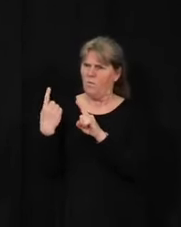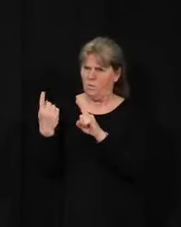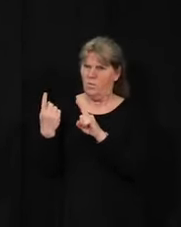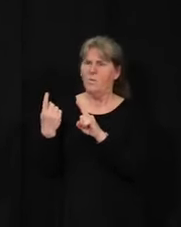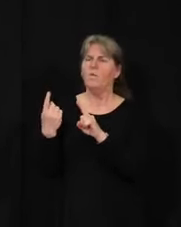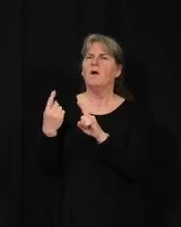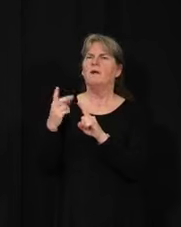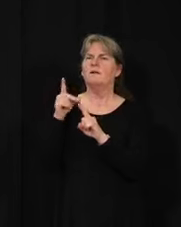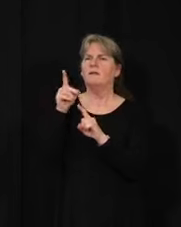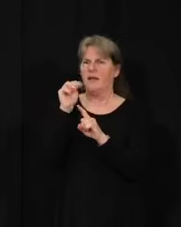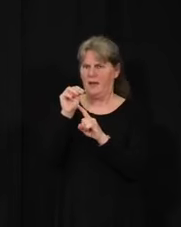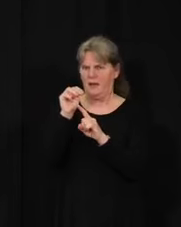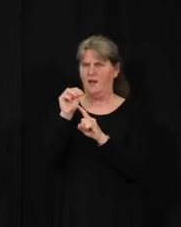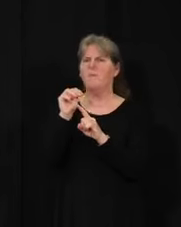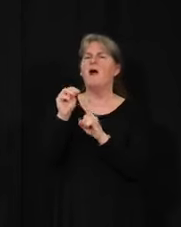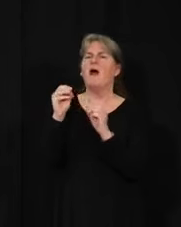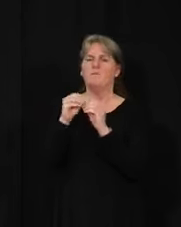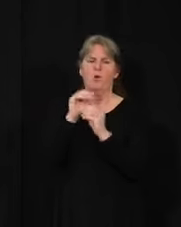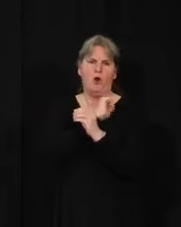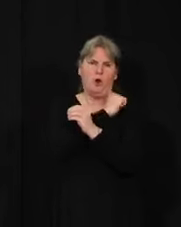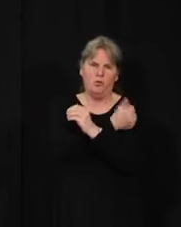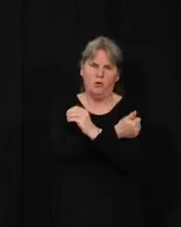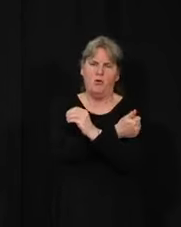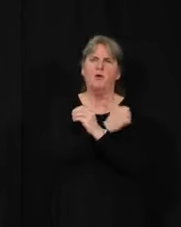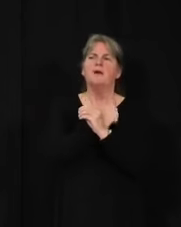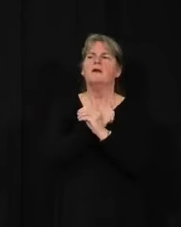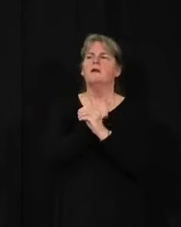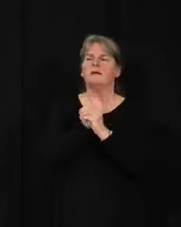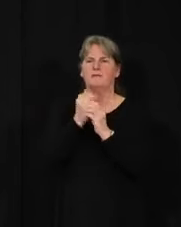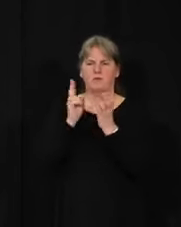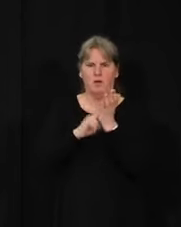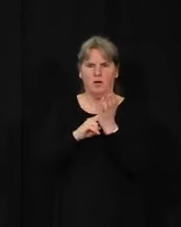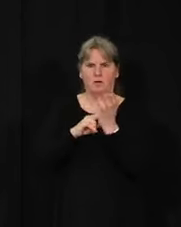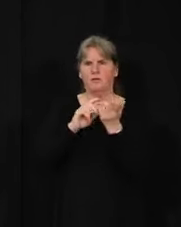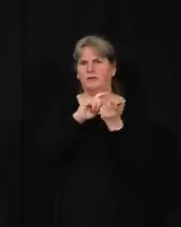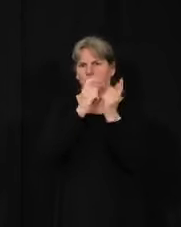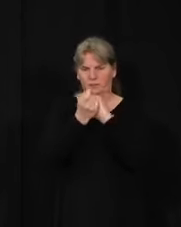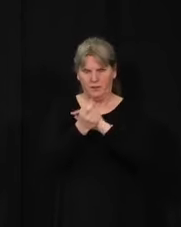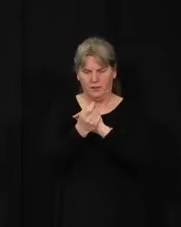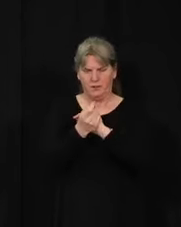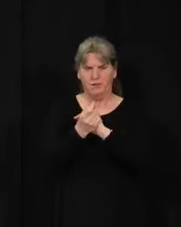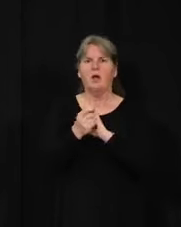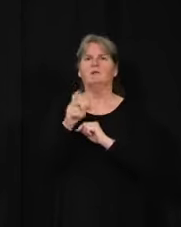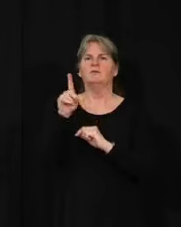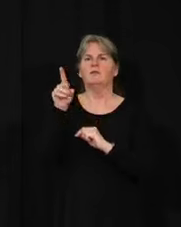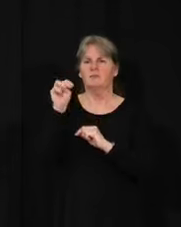deputy ministers to alter terms of government contracts, and deputy ministers can also send